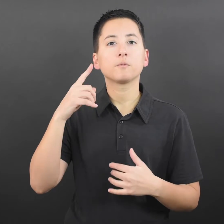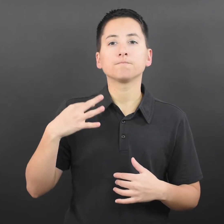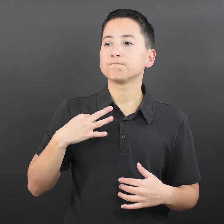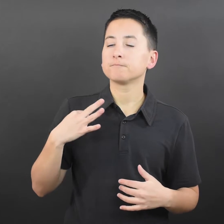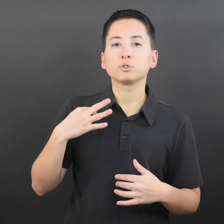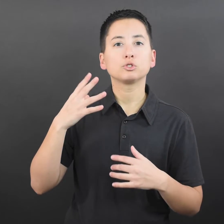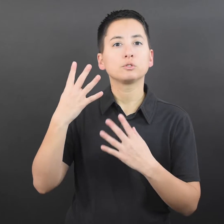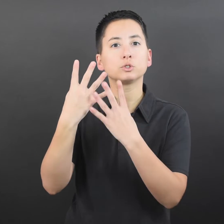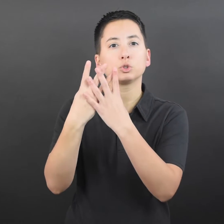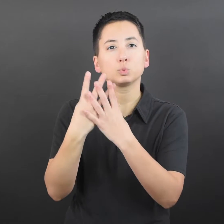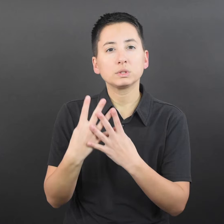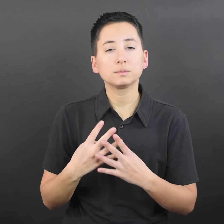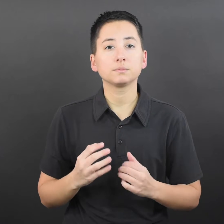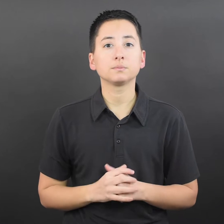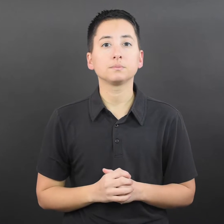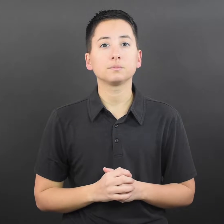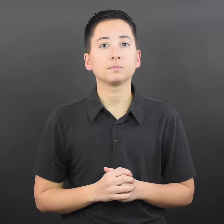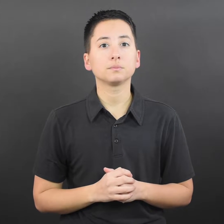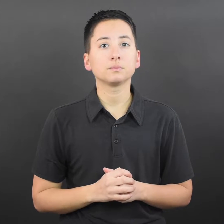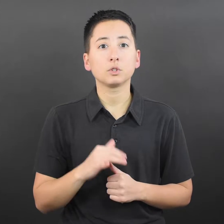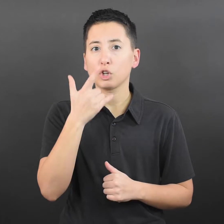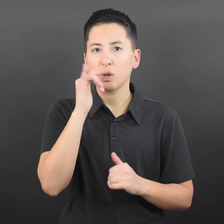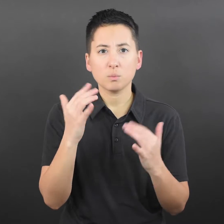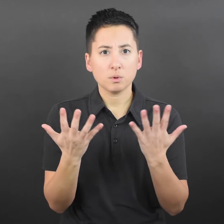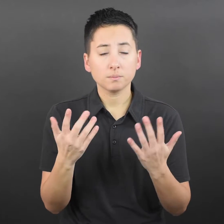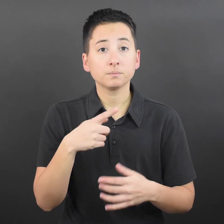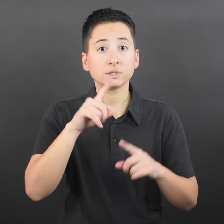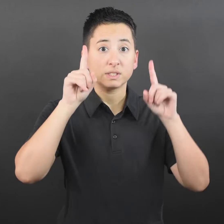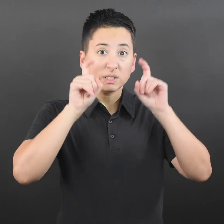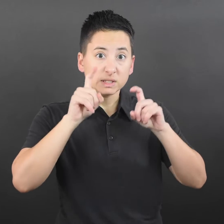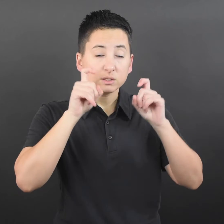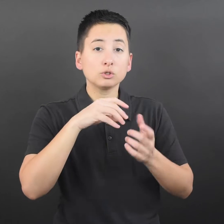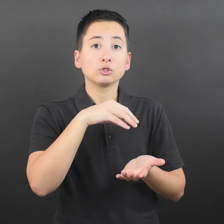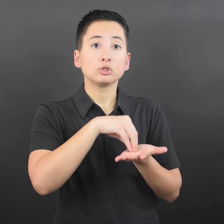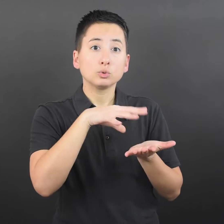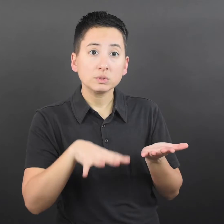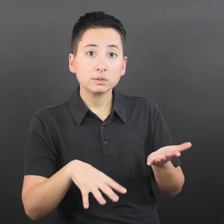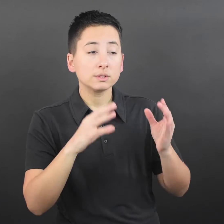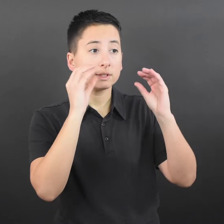a program for voluntary screening testing of unvaccinated students,